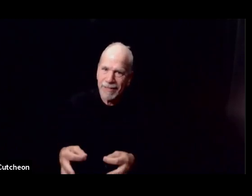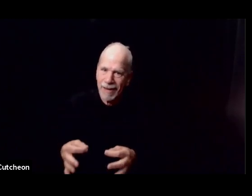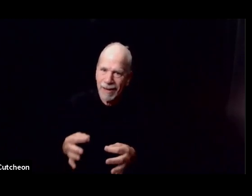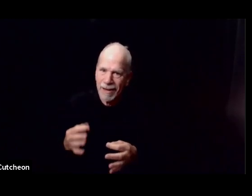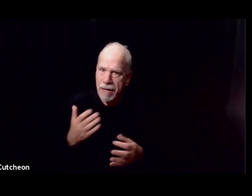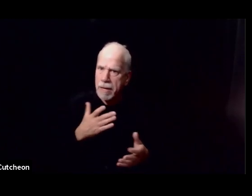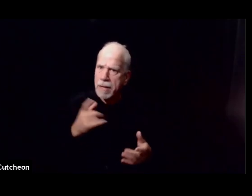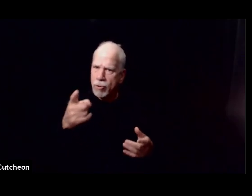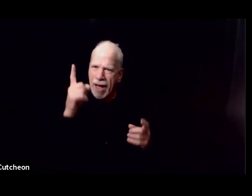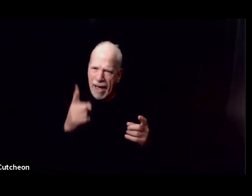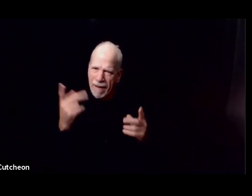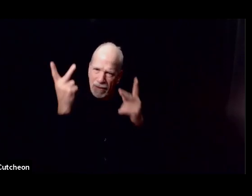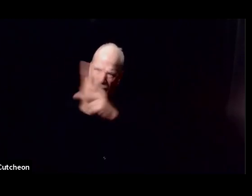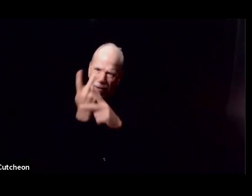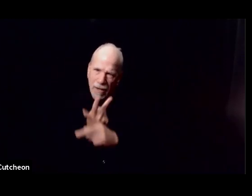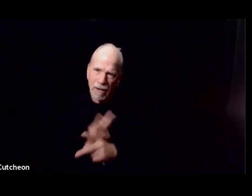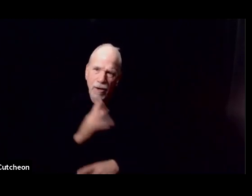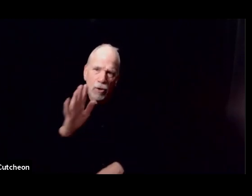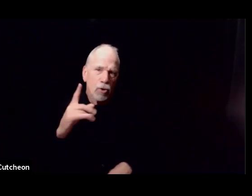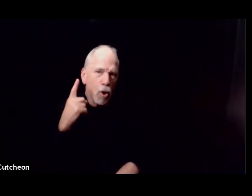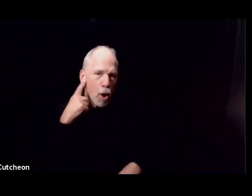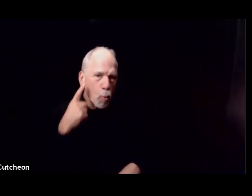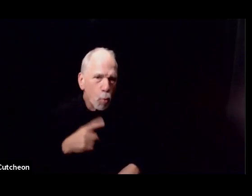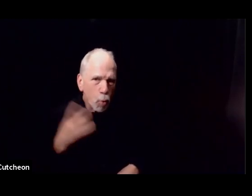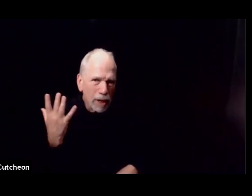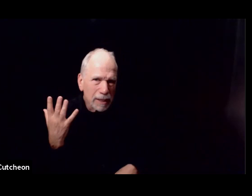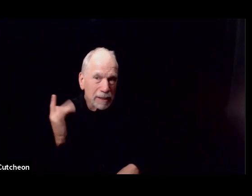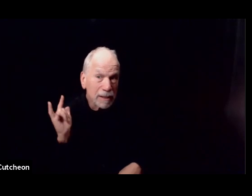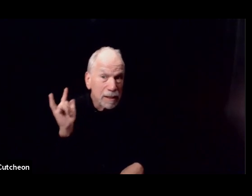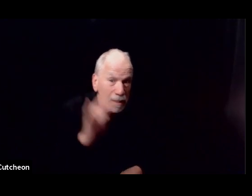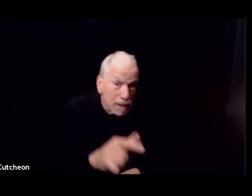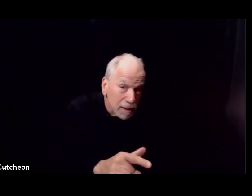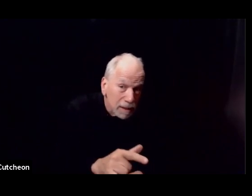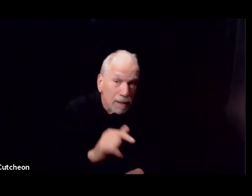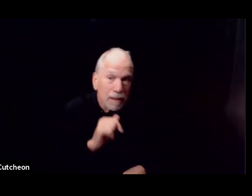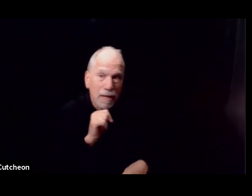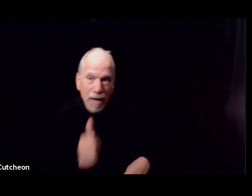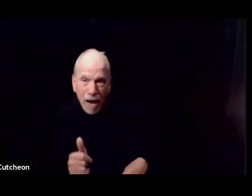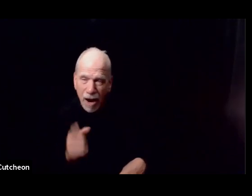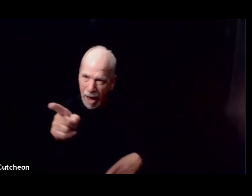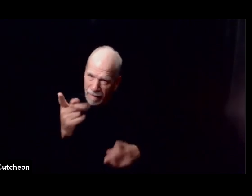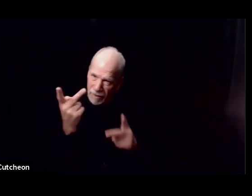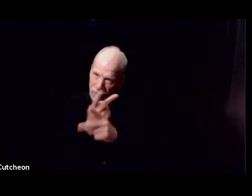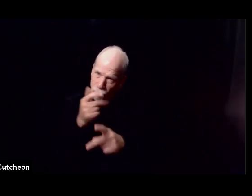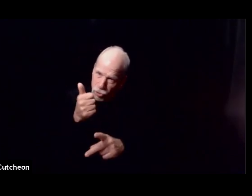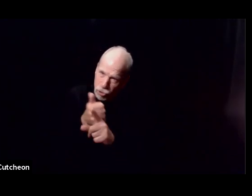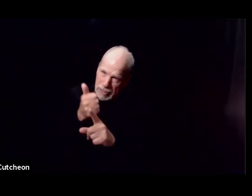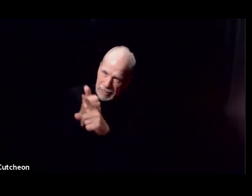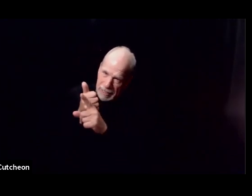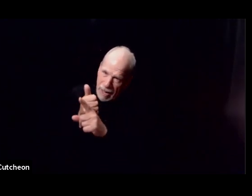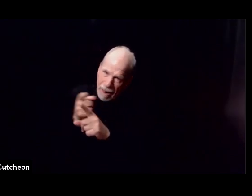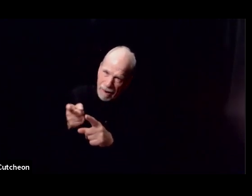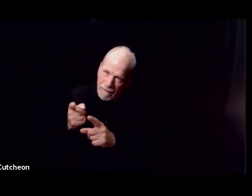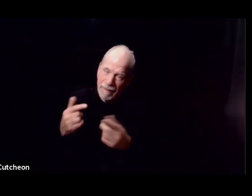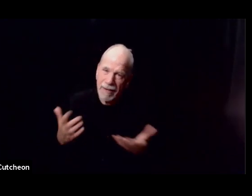to travel by air but certainly I think what's recommended is in a much more spacing and